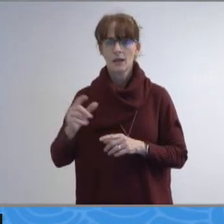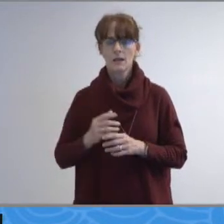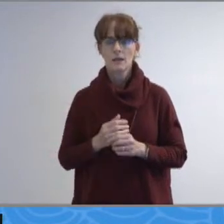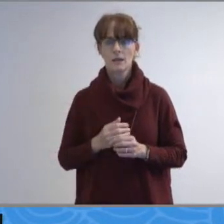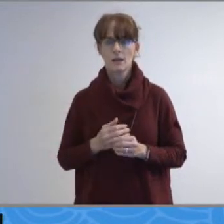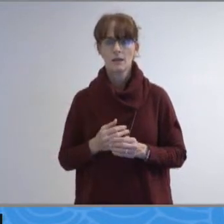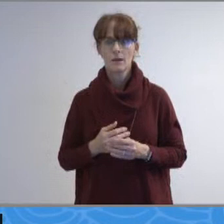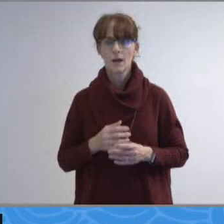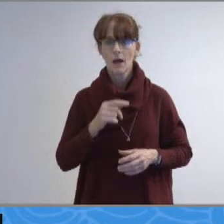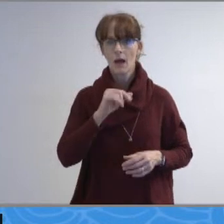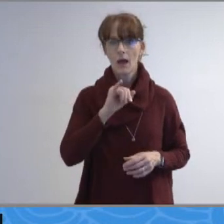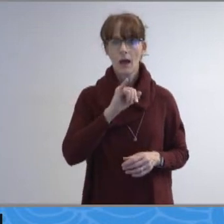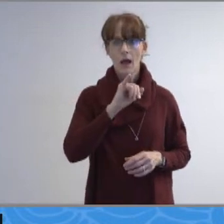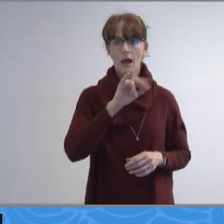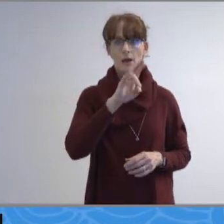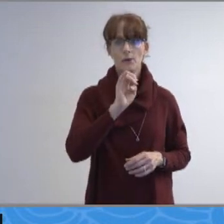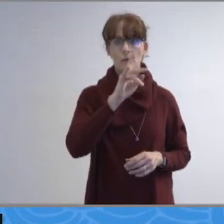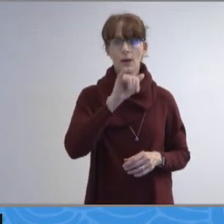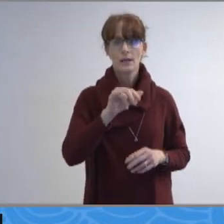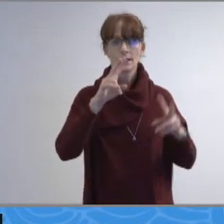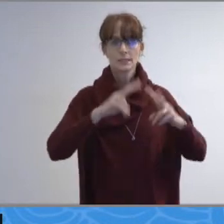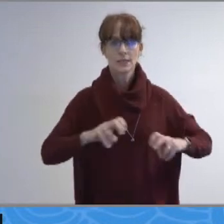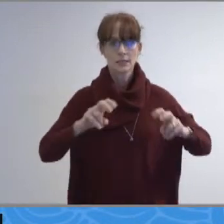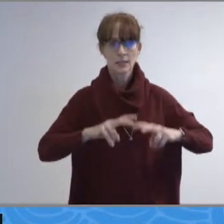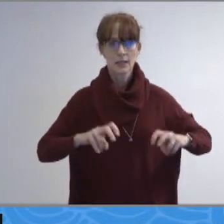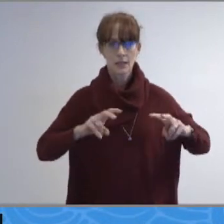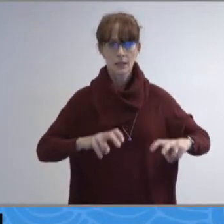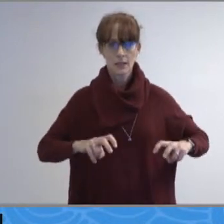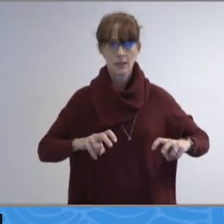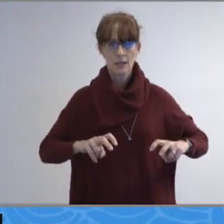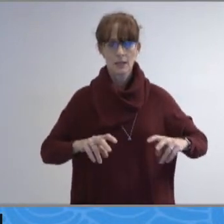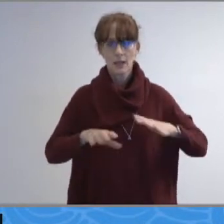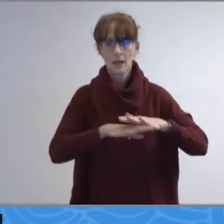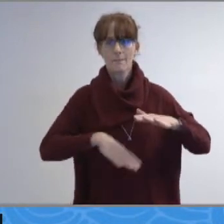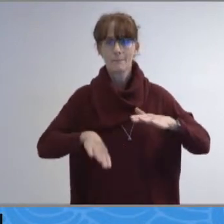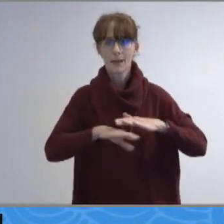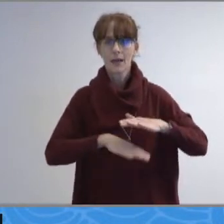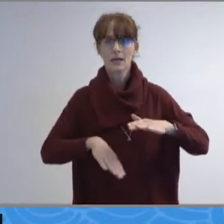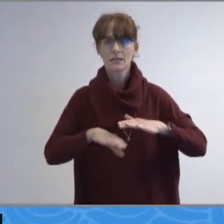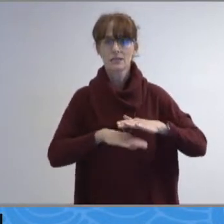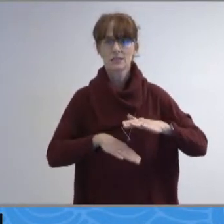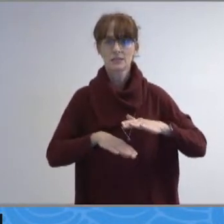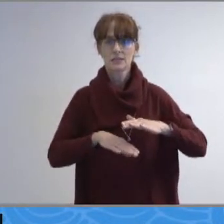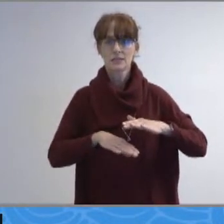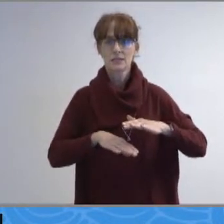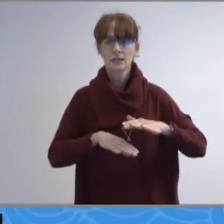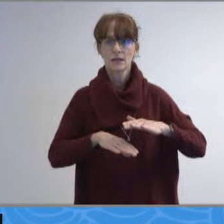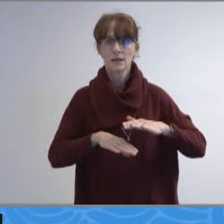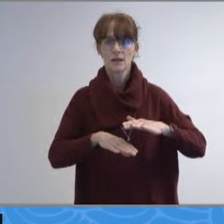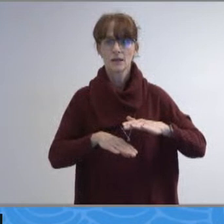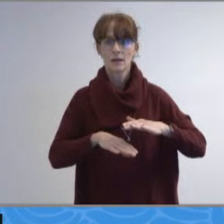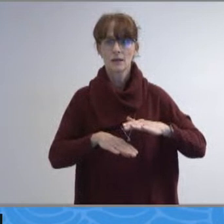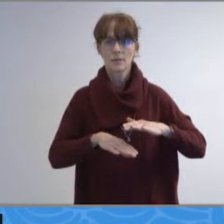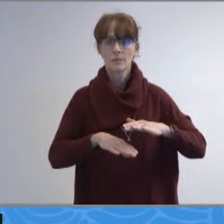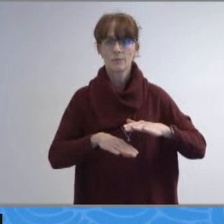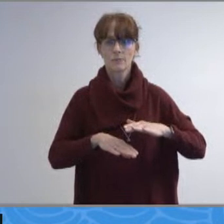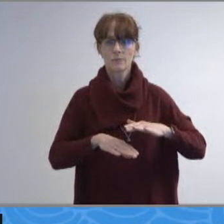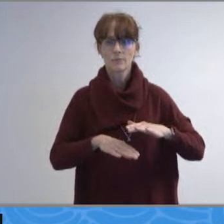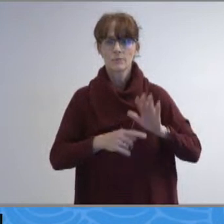So I ready is a Diagnostic. It basically presents the students